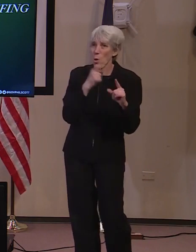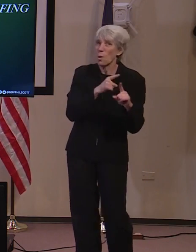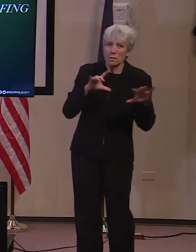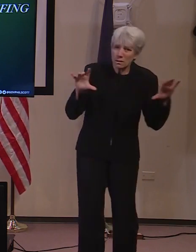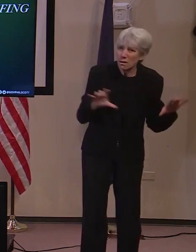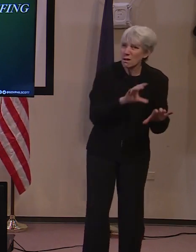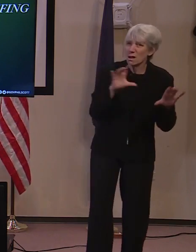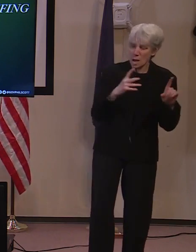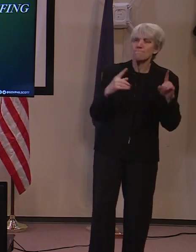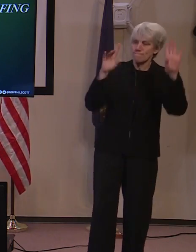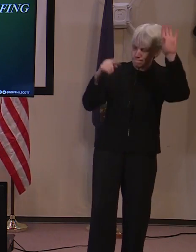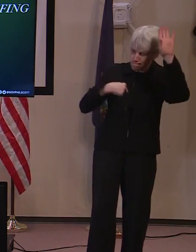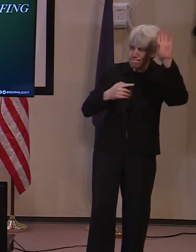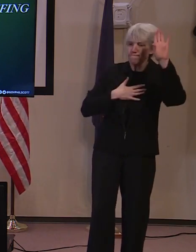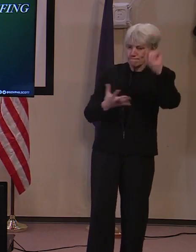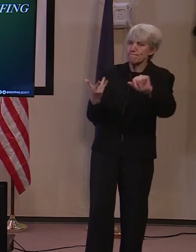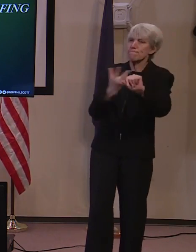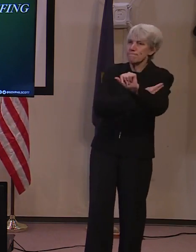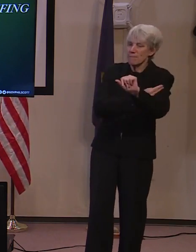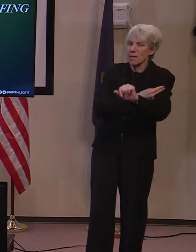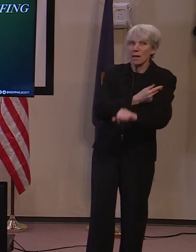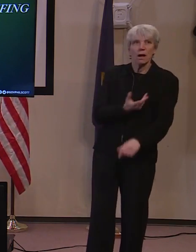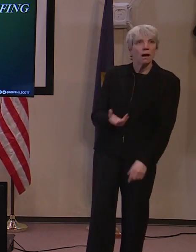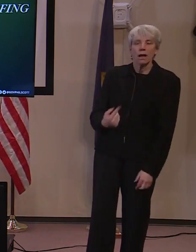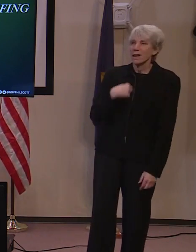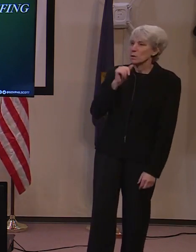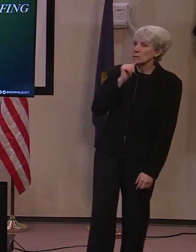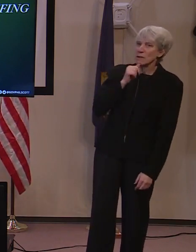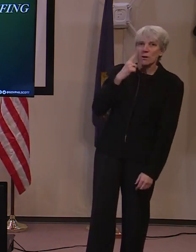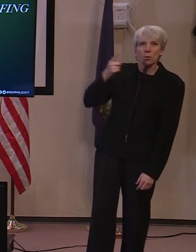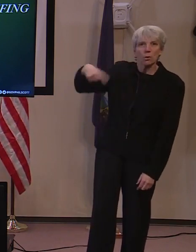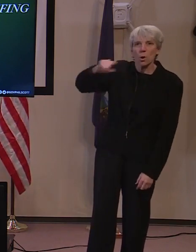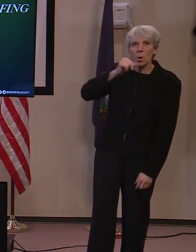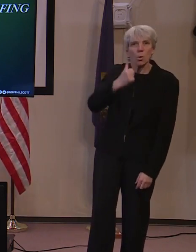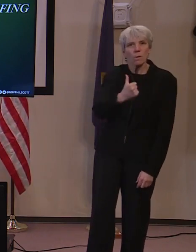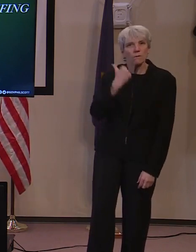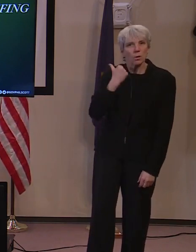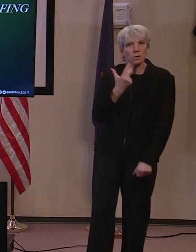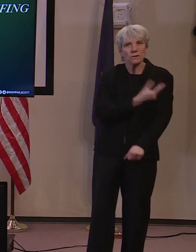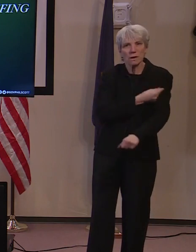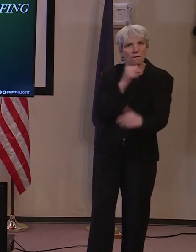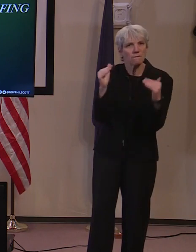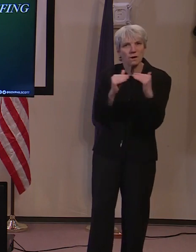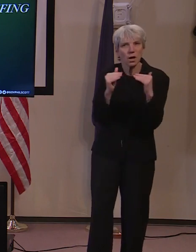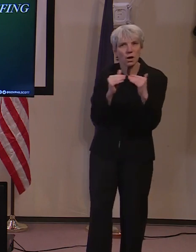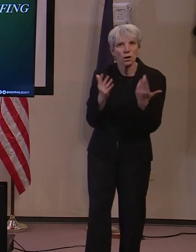for the actions of those that aren't vaccinated. I realize that Vermonters have a choice,